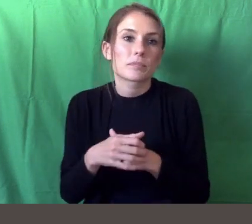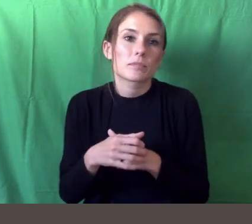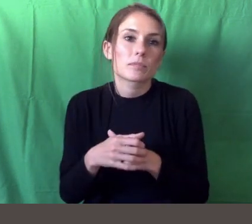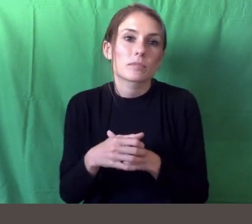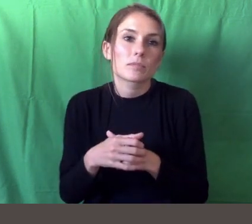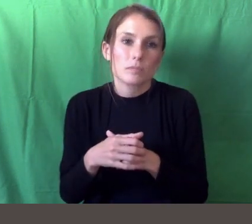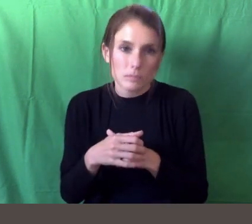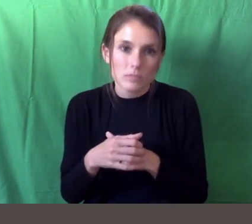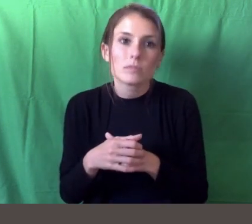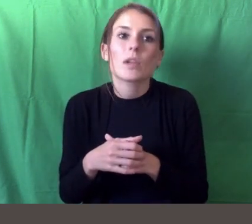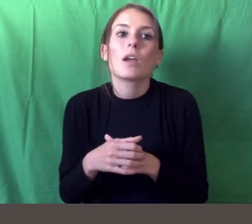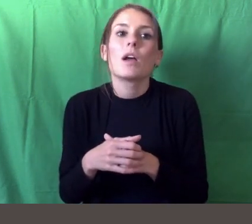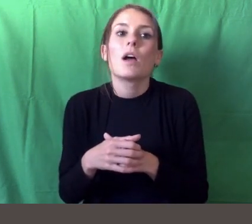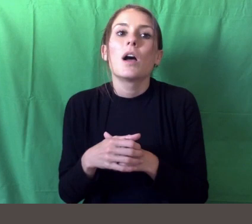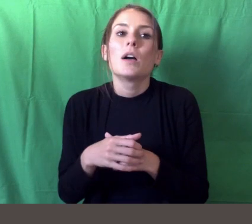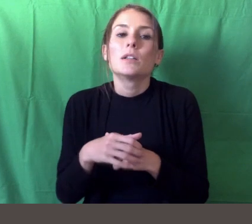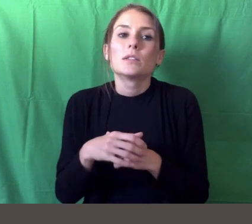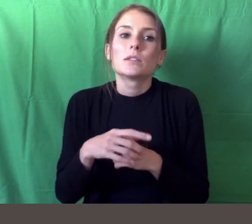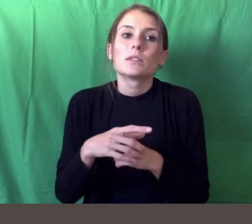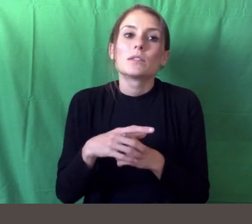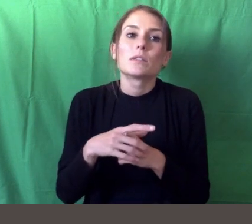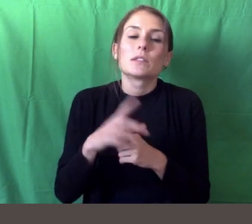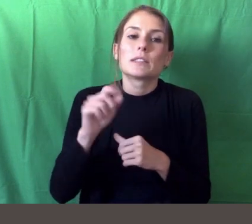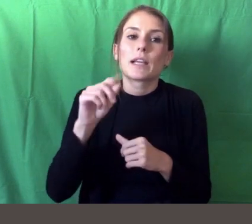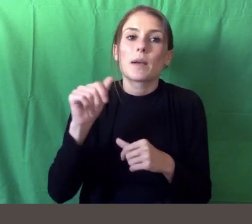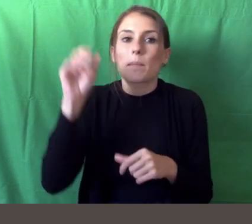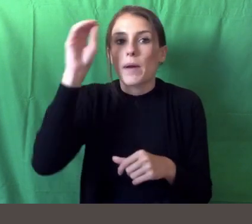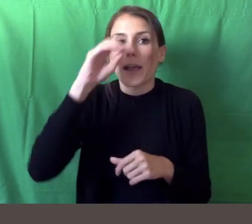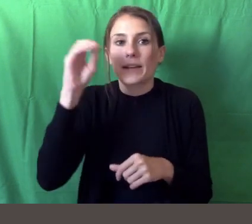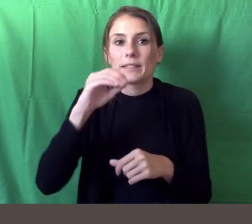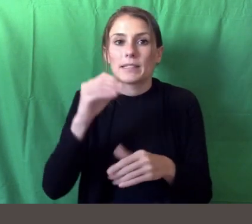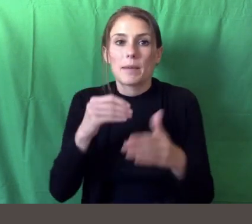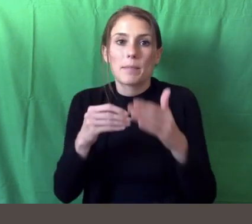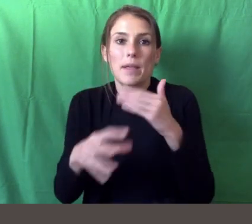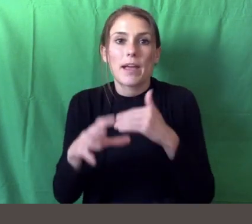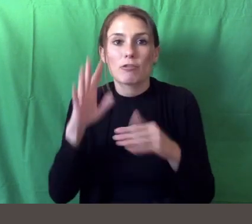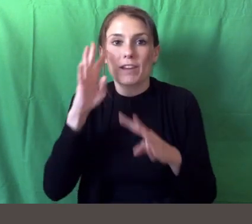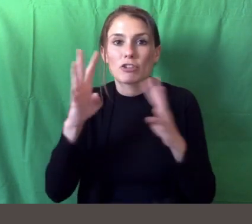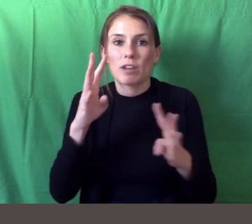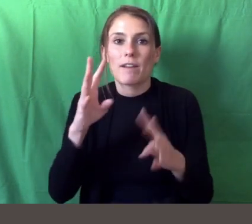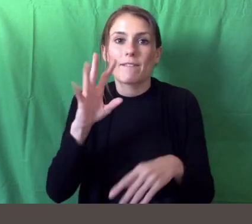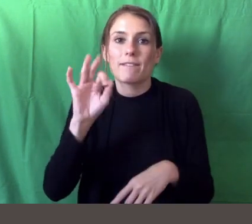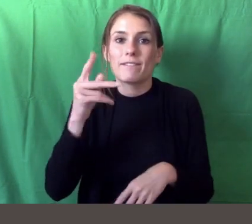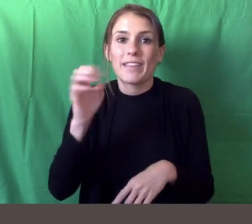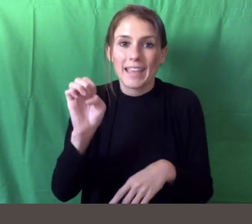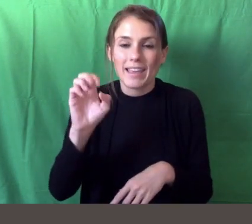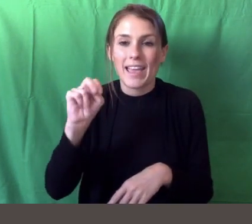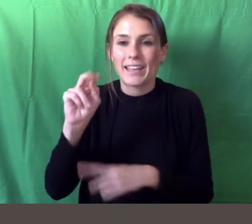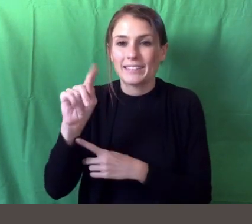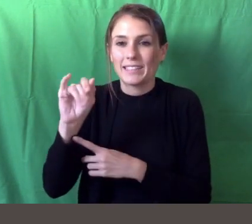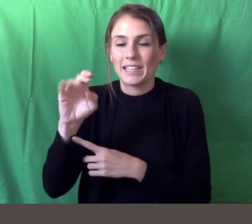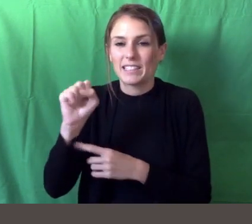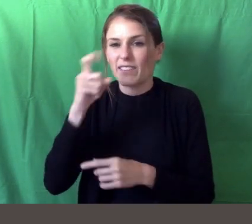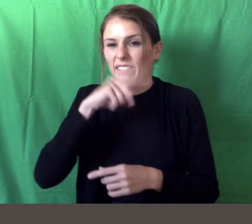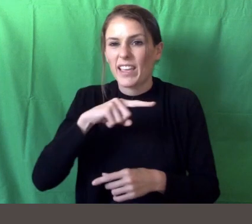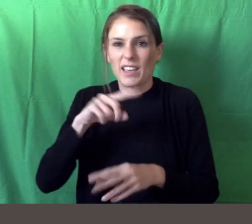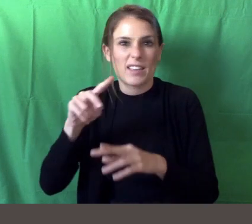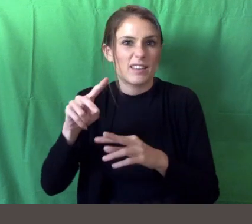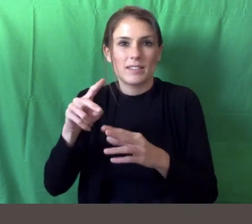Does inherent data bias imply creation of fake entities in LLMs, such as Alfred Einstein instead of Albert Einstein?